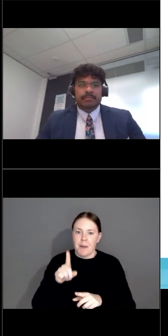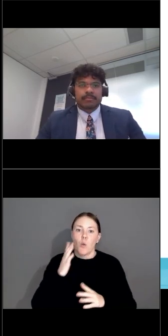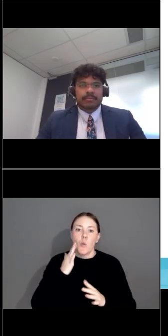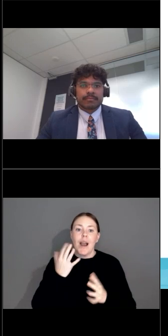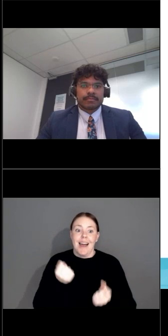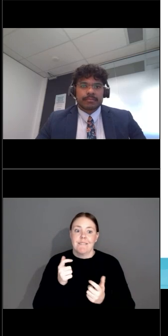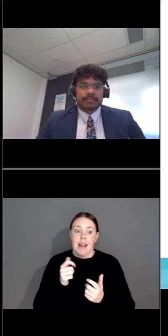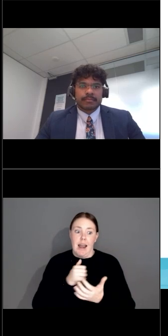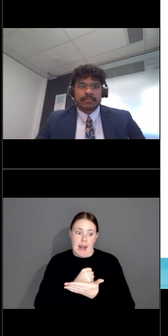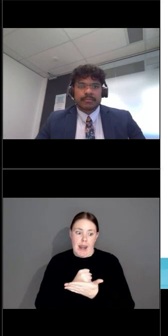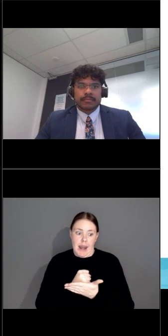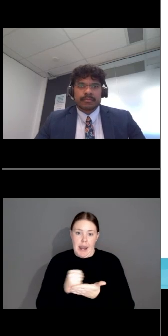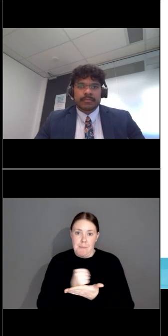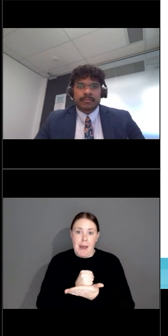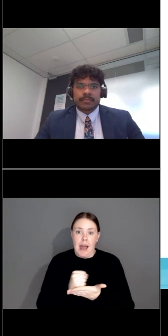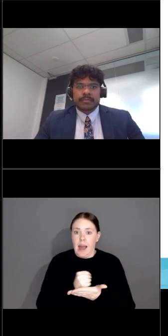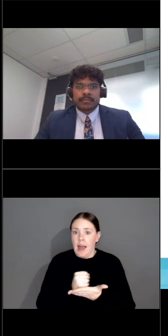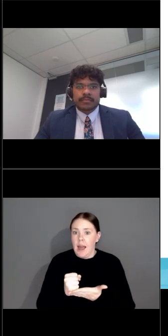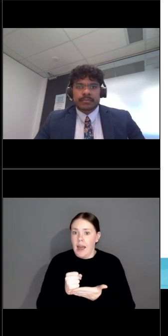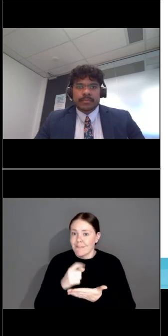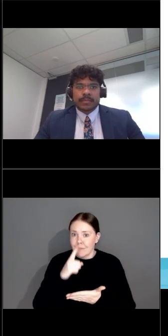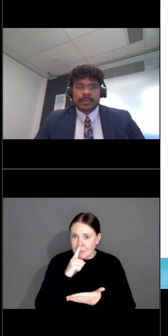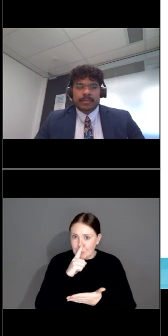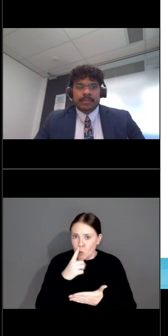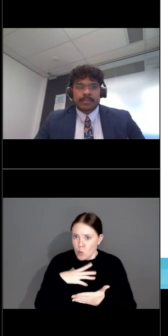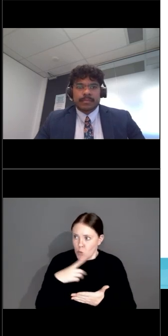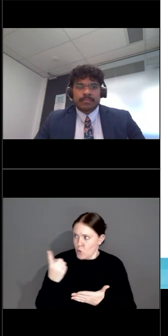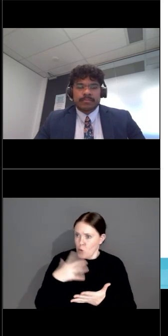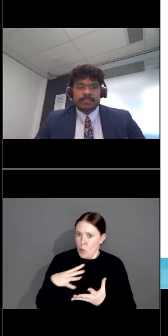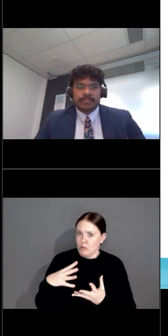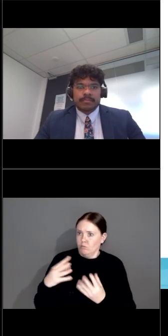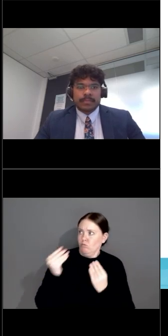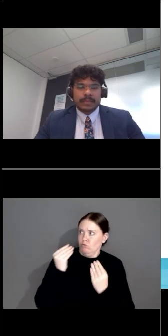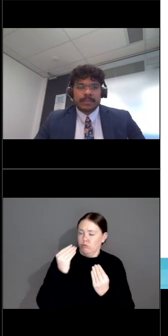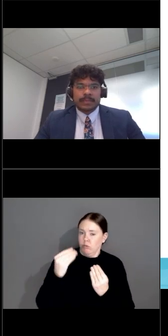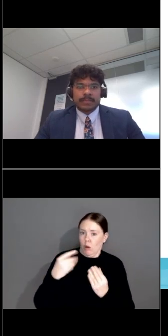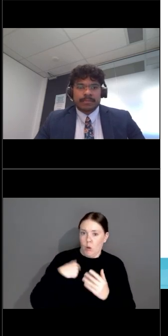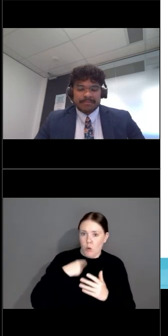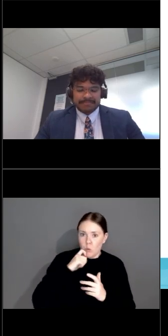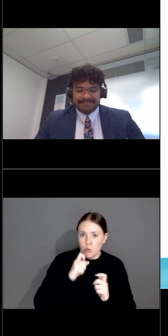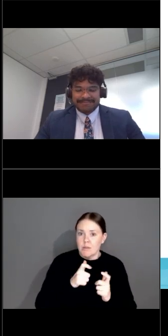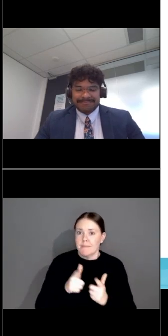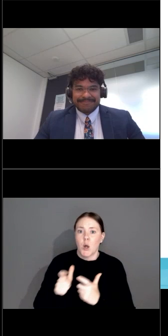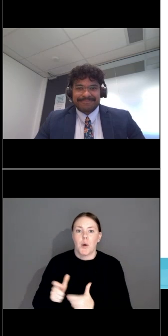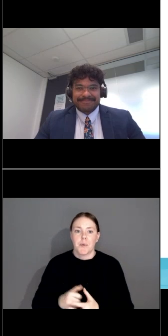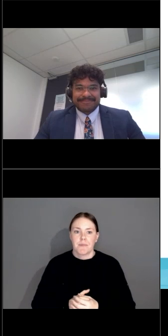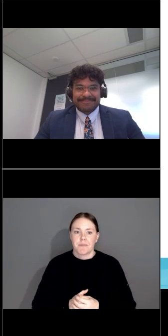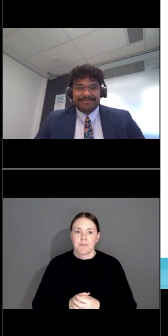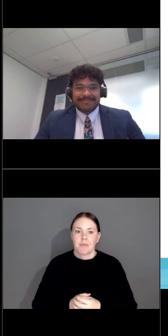because that like I um the one thing Neil and Sue and anthony one thing I put in is because of local